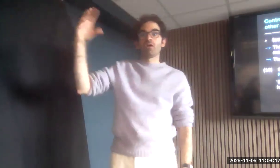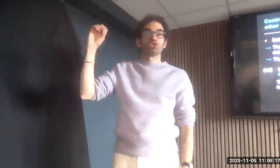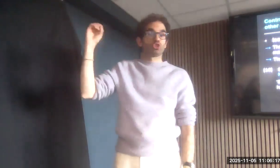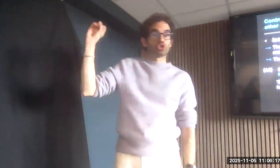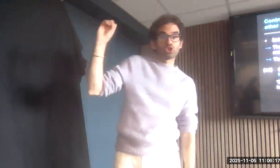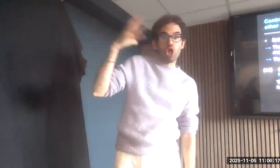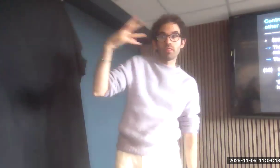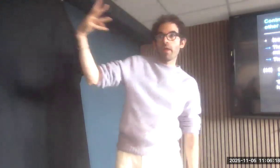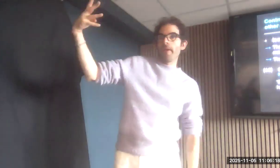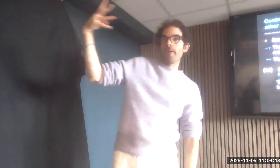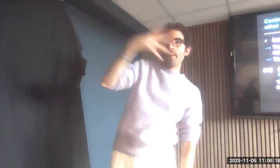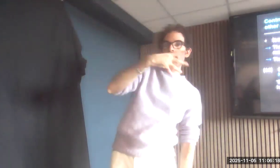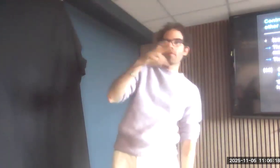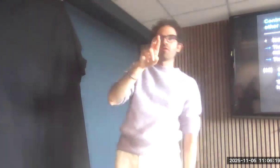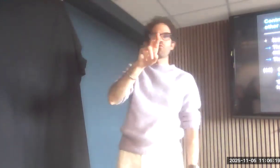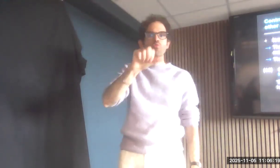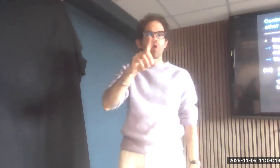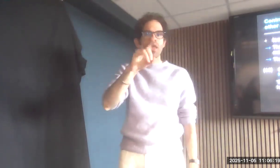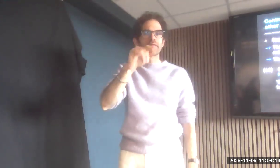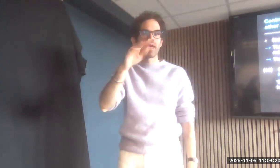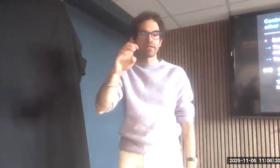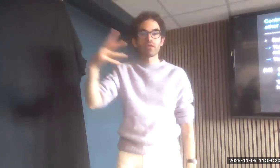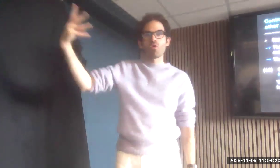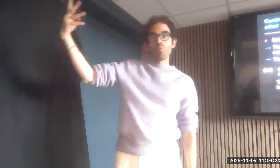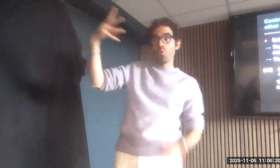So this shows a change in state.